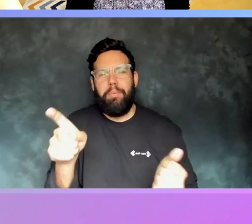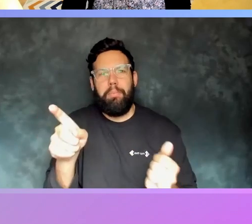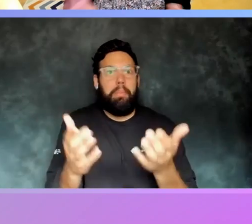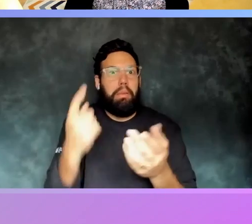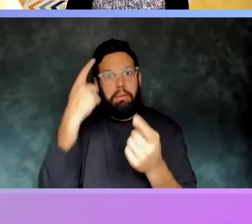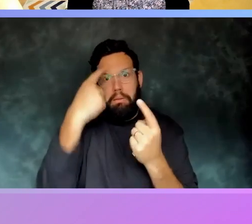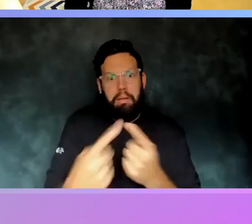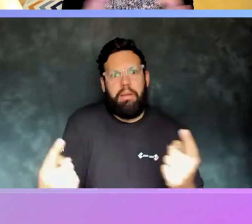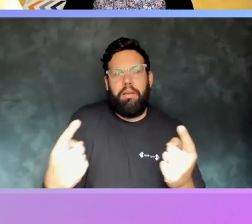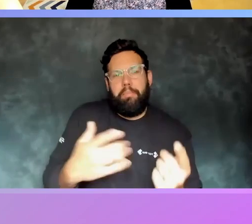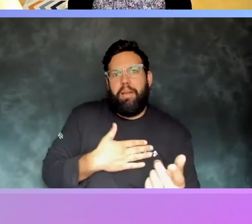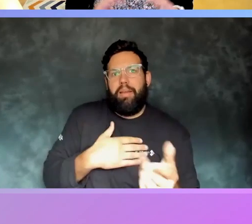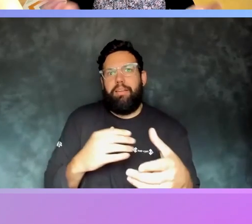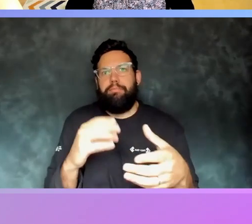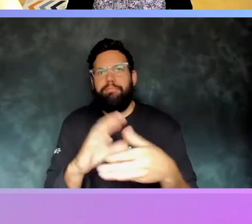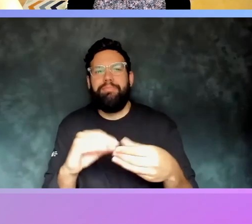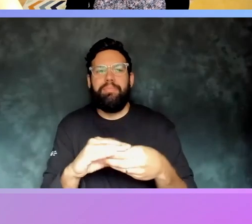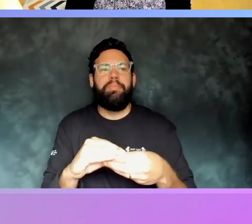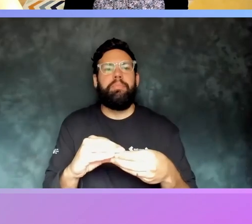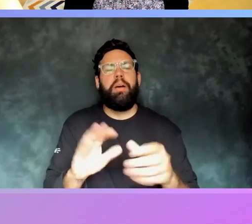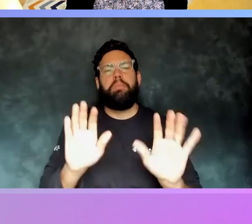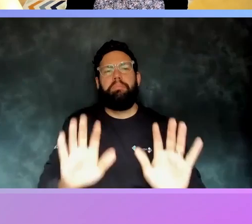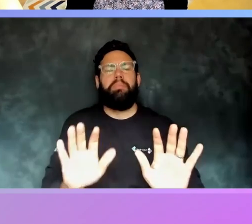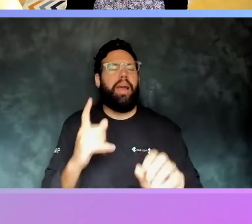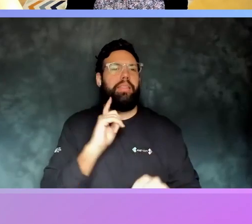recipe. That is the main information on this